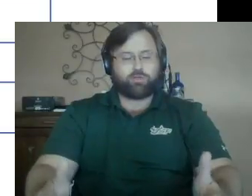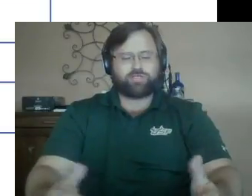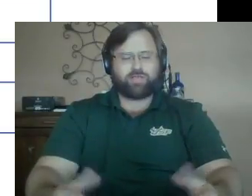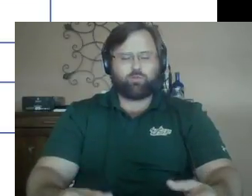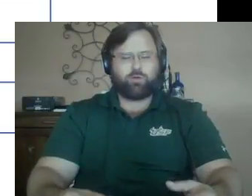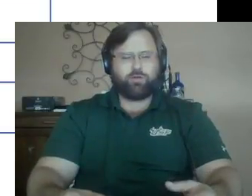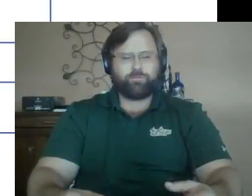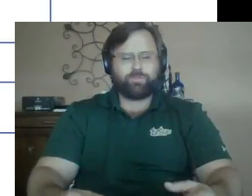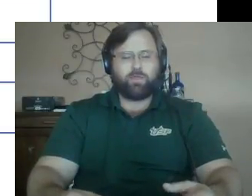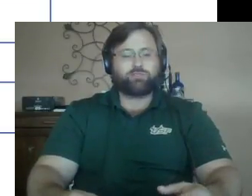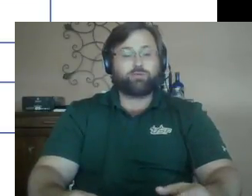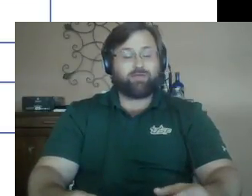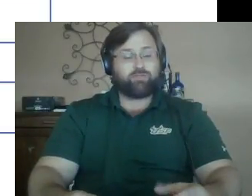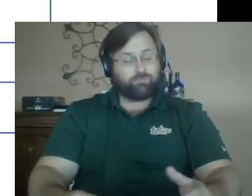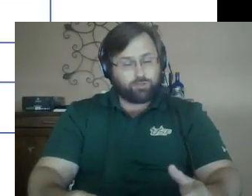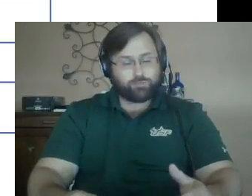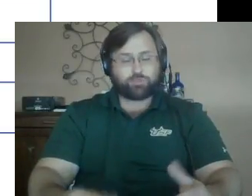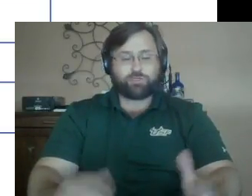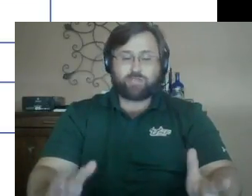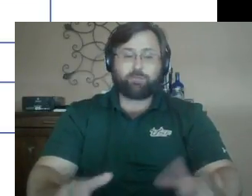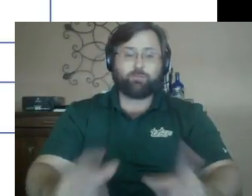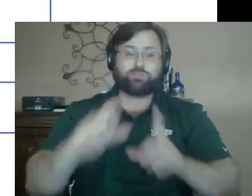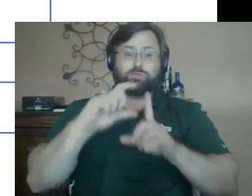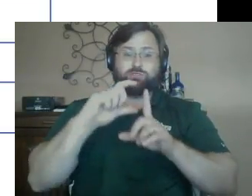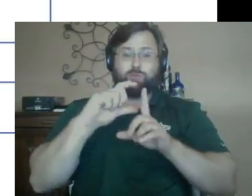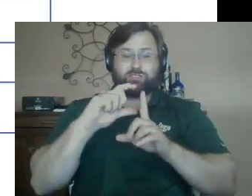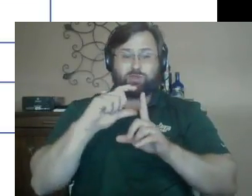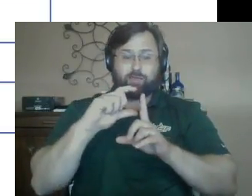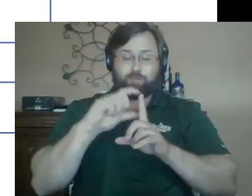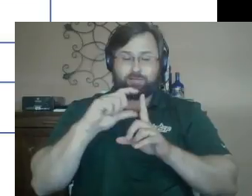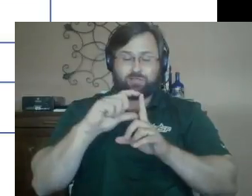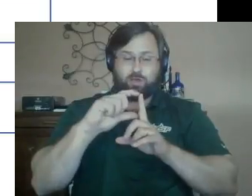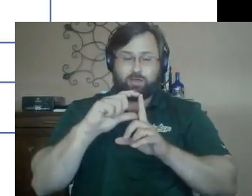understand the word so you have the first portion the topic portion which you raise your eyebrows on